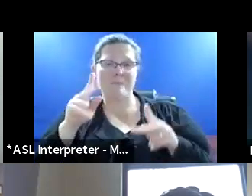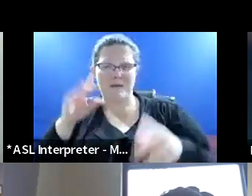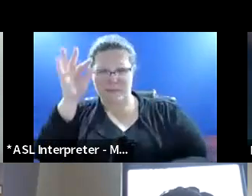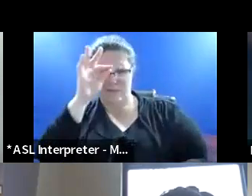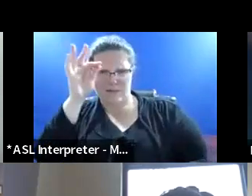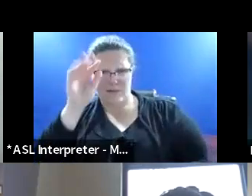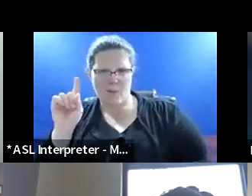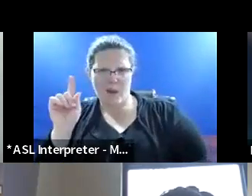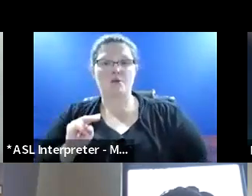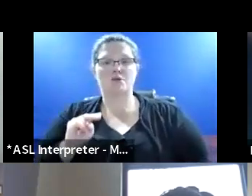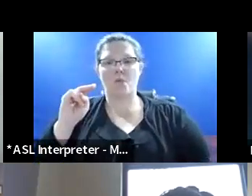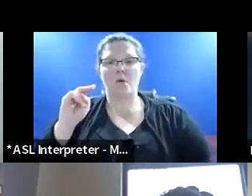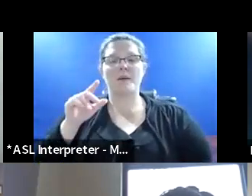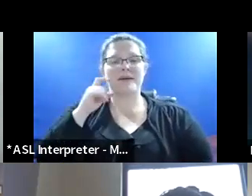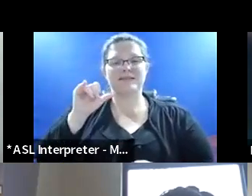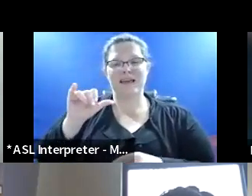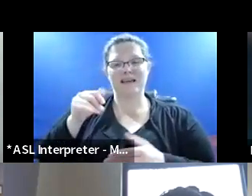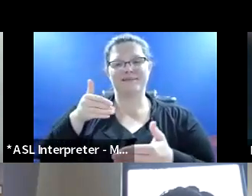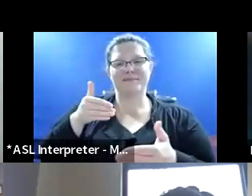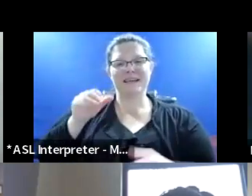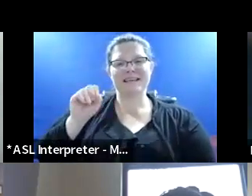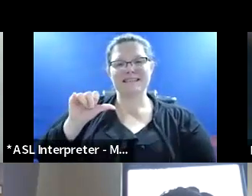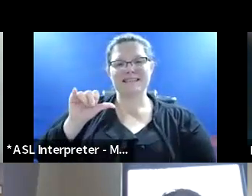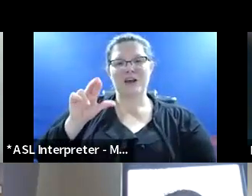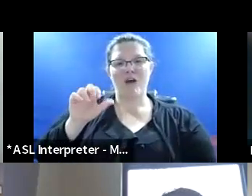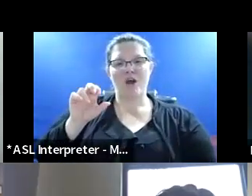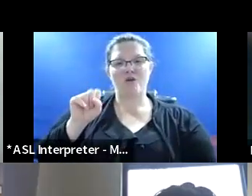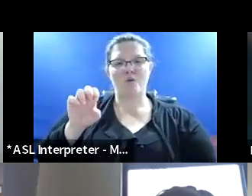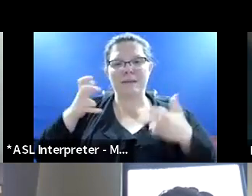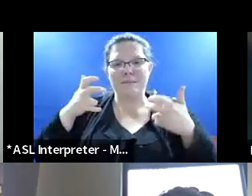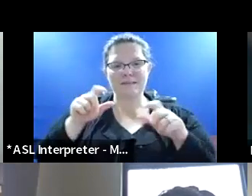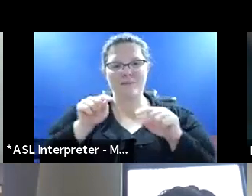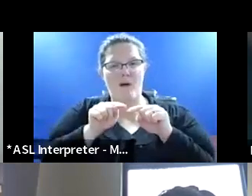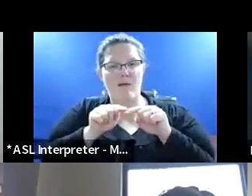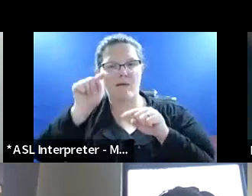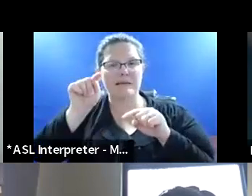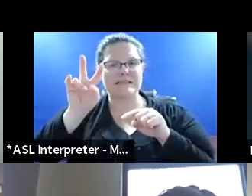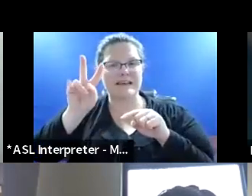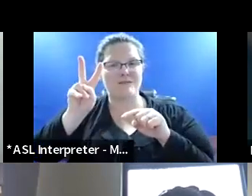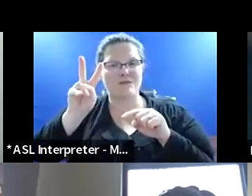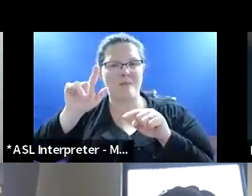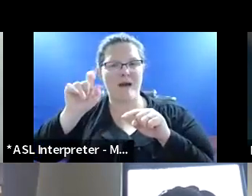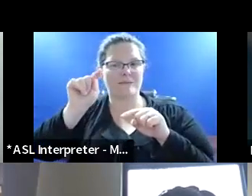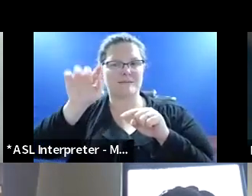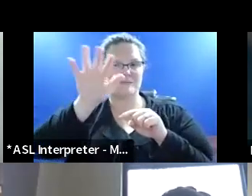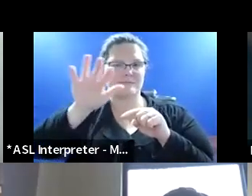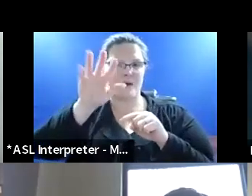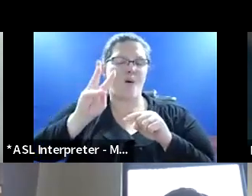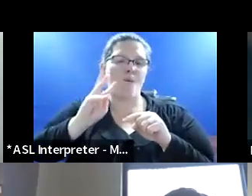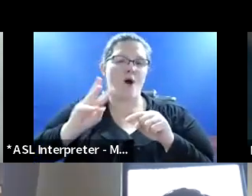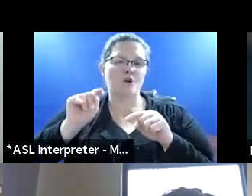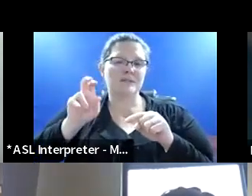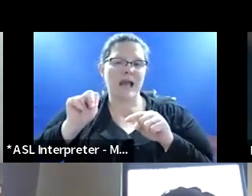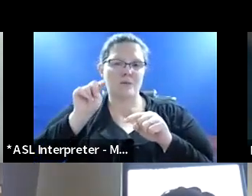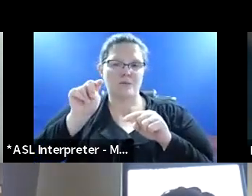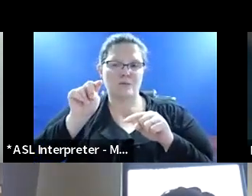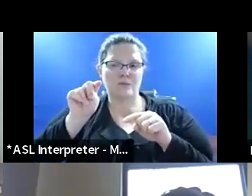I'M ACTUALLY THE JAIL TRANSITION COORDINATOR HERE IN JEFFERSON COUNTY NORTHERN NEW YORK, THE BIG CITY WE'RE IN HERE IS WATER TOWN.